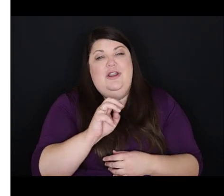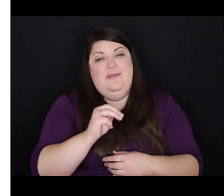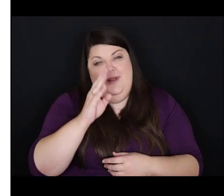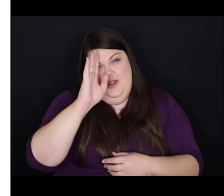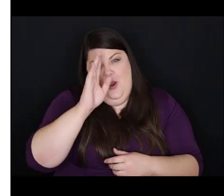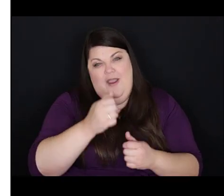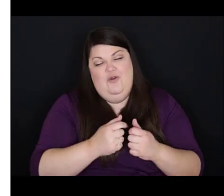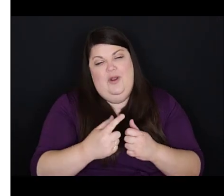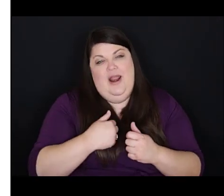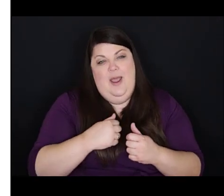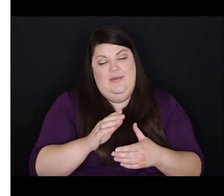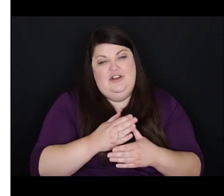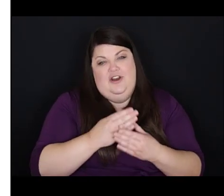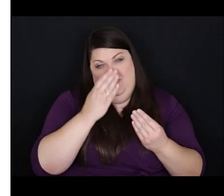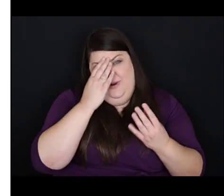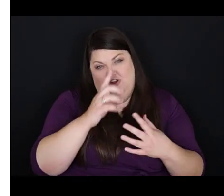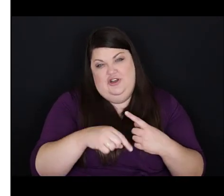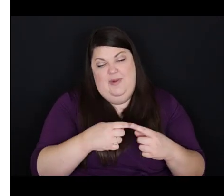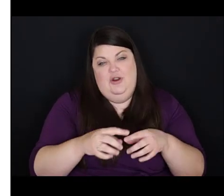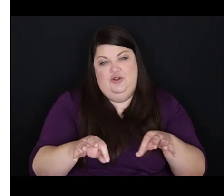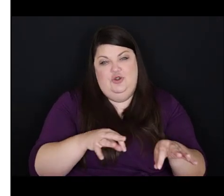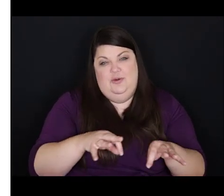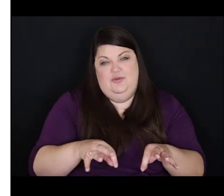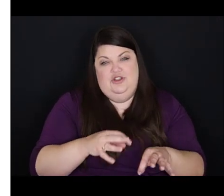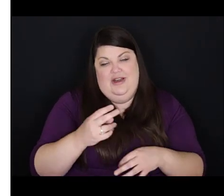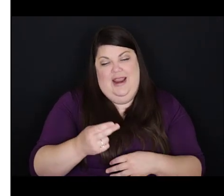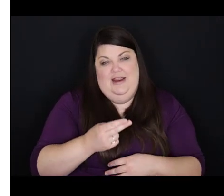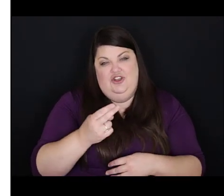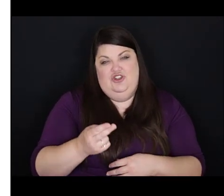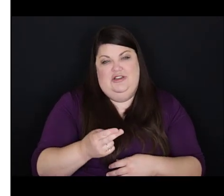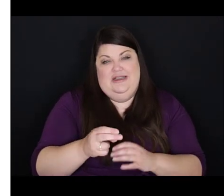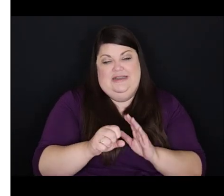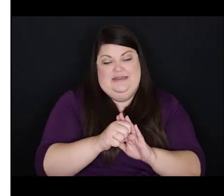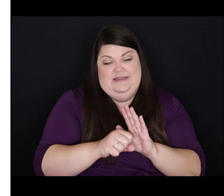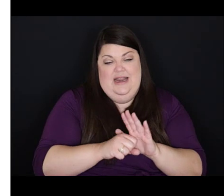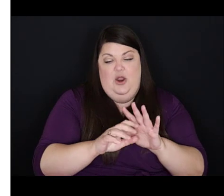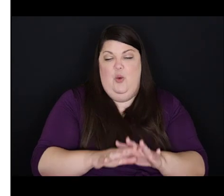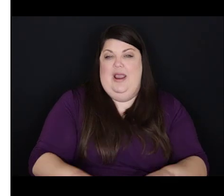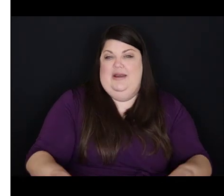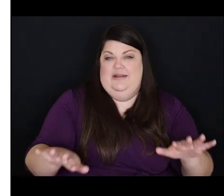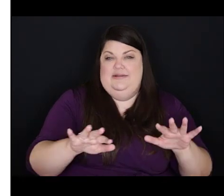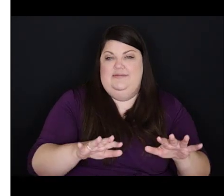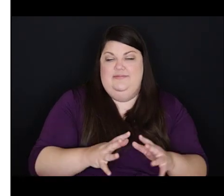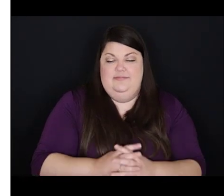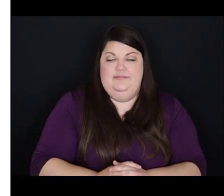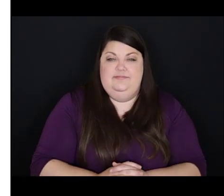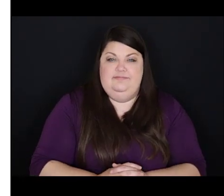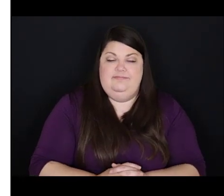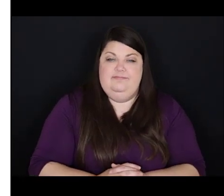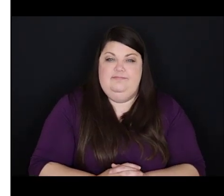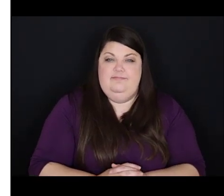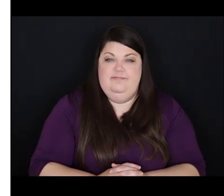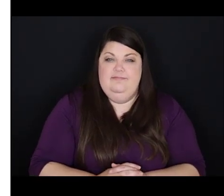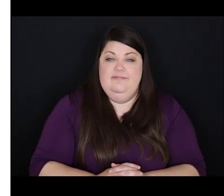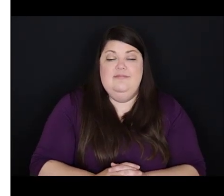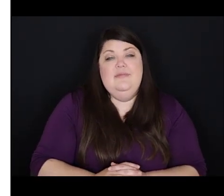information about Description (h) - statewideness. Some of you may recall the statewideness section